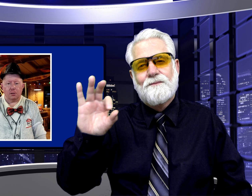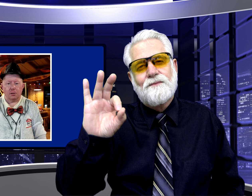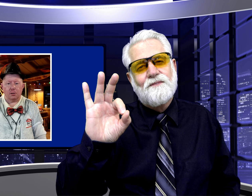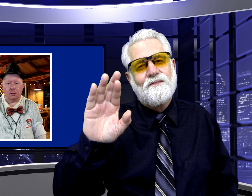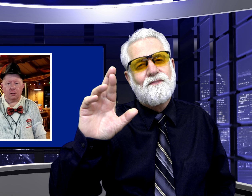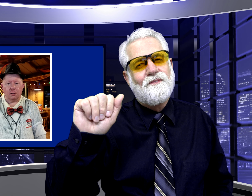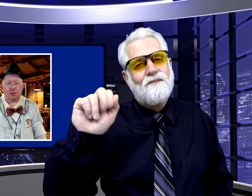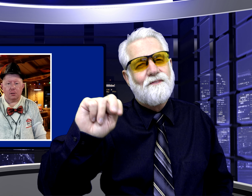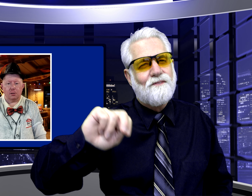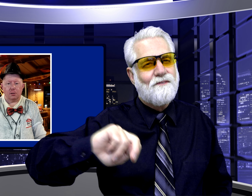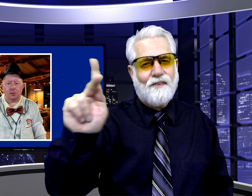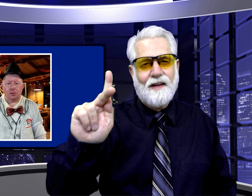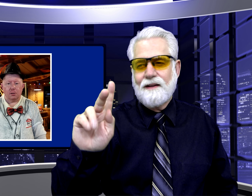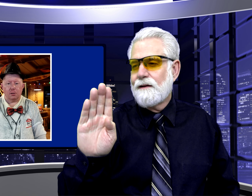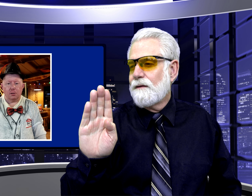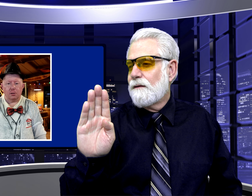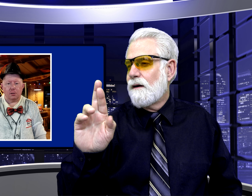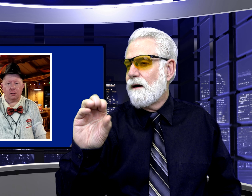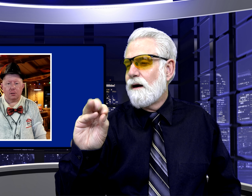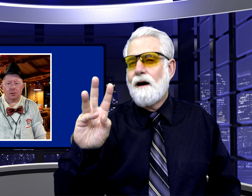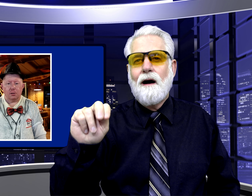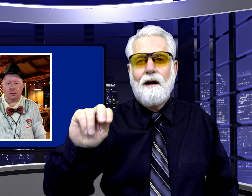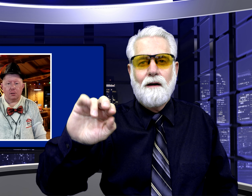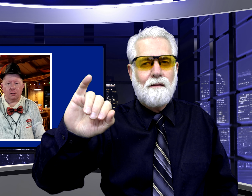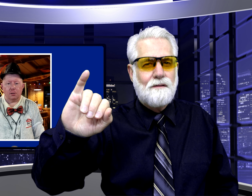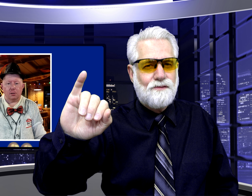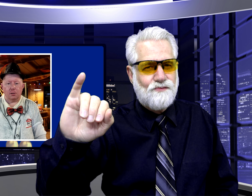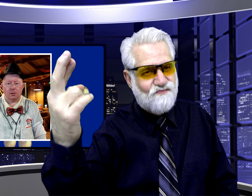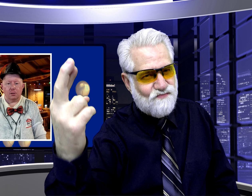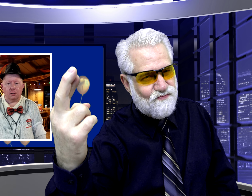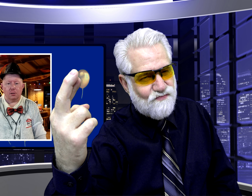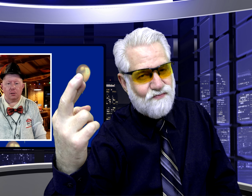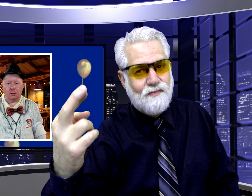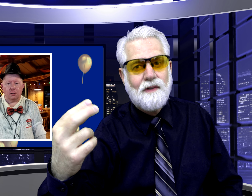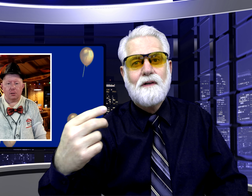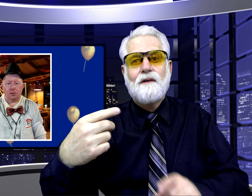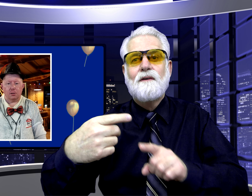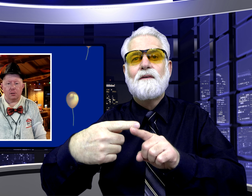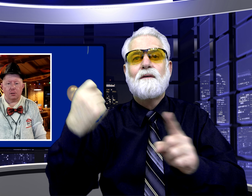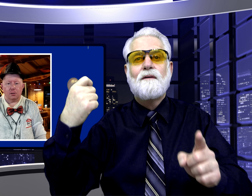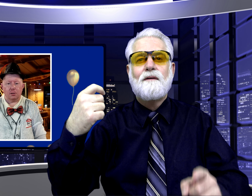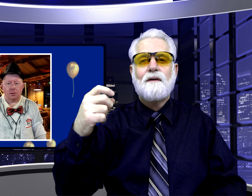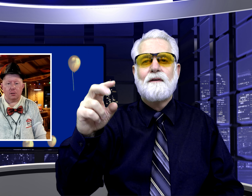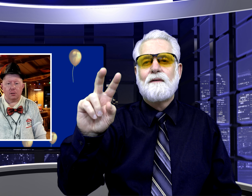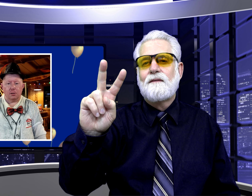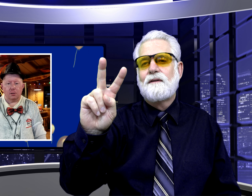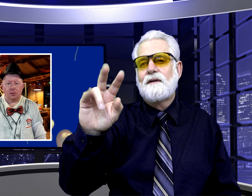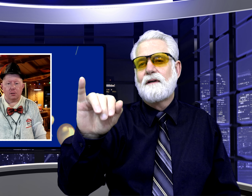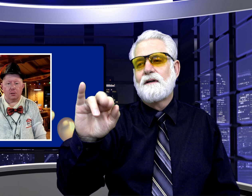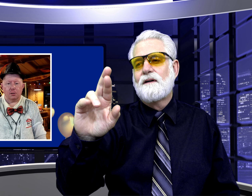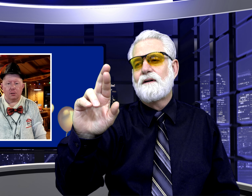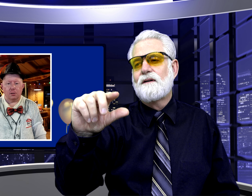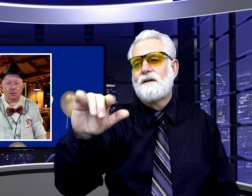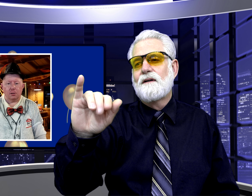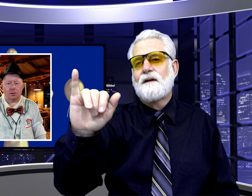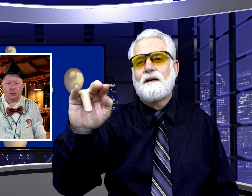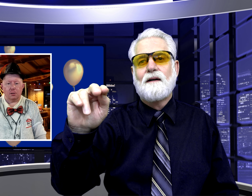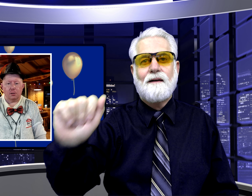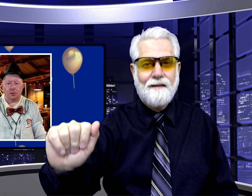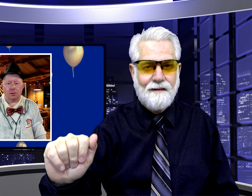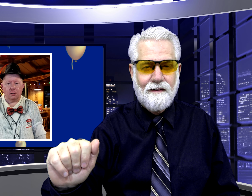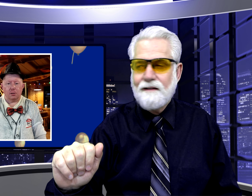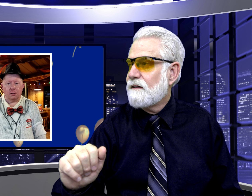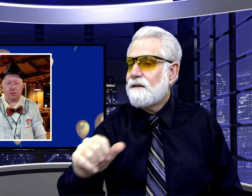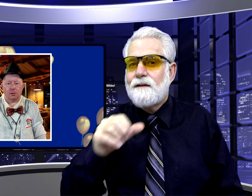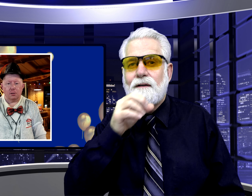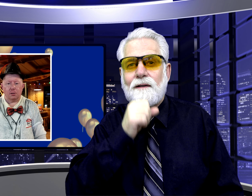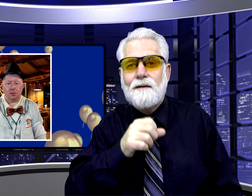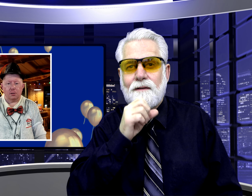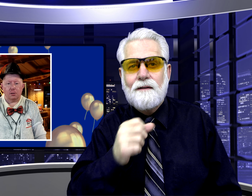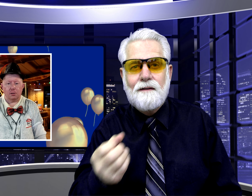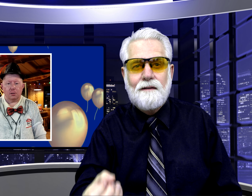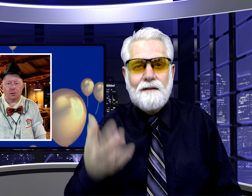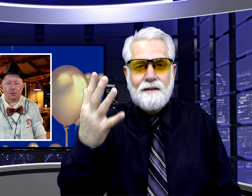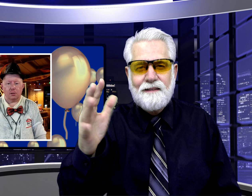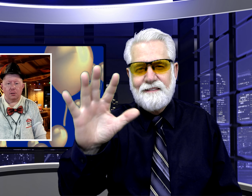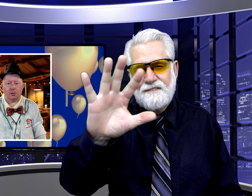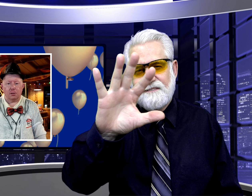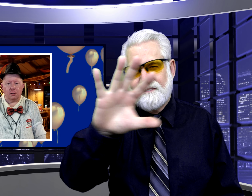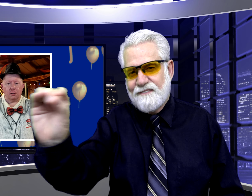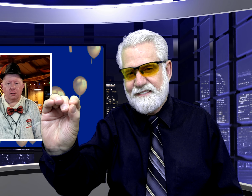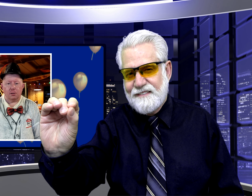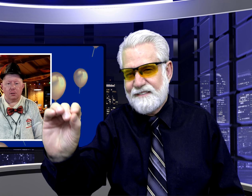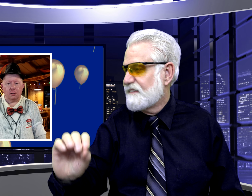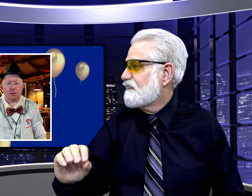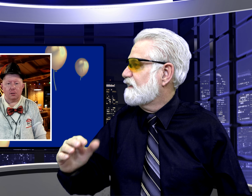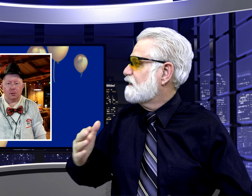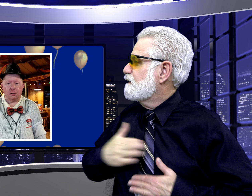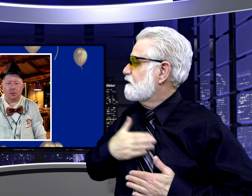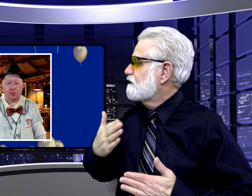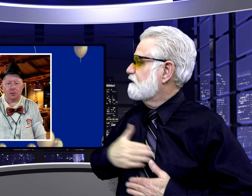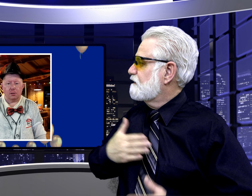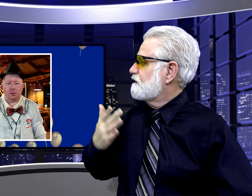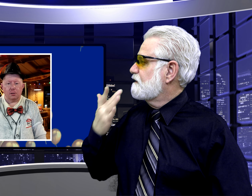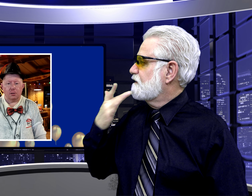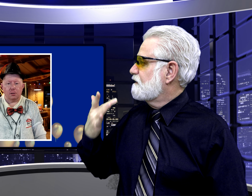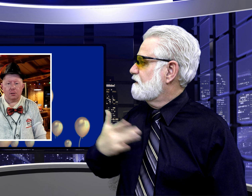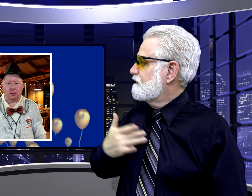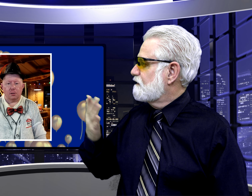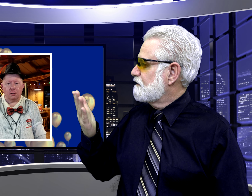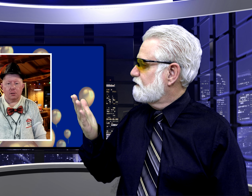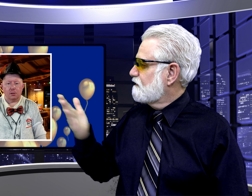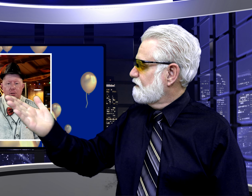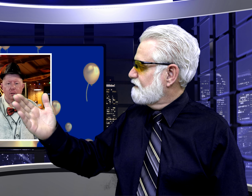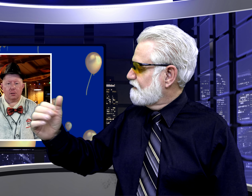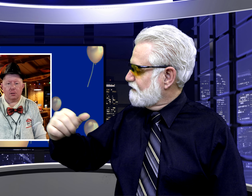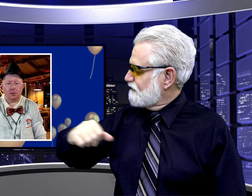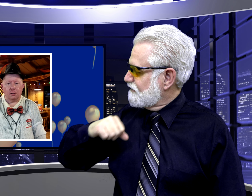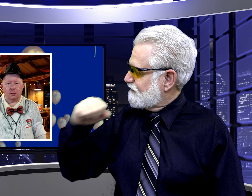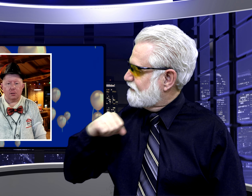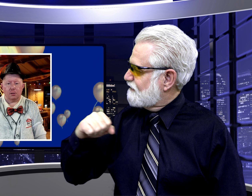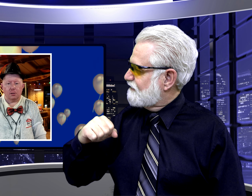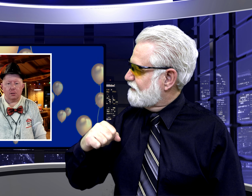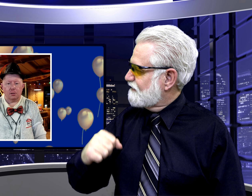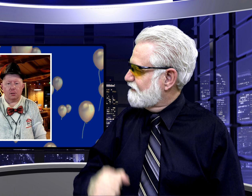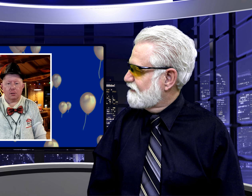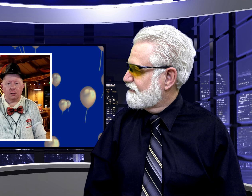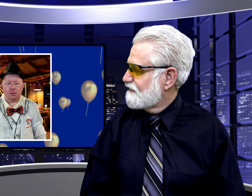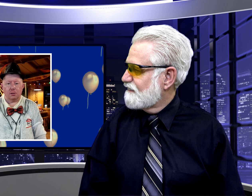Frank Brown Jr. from Virginia. How old? 50yr old. Happy Birthday to you! Congratulations